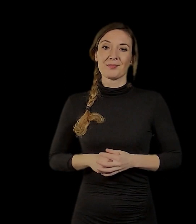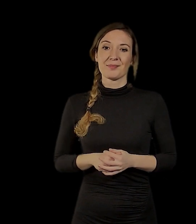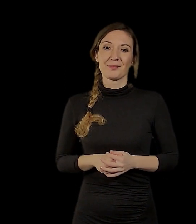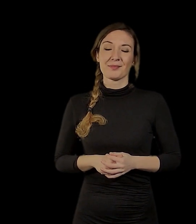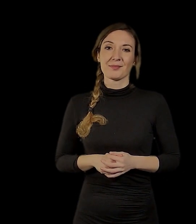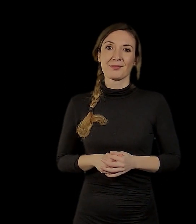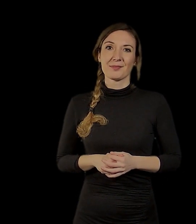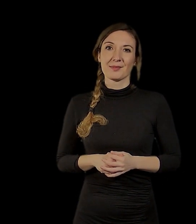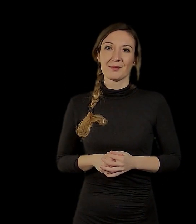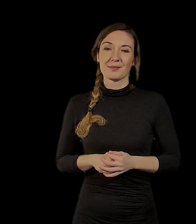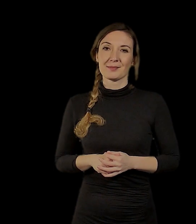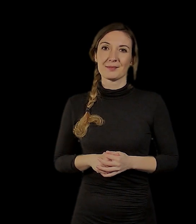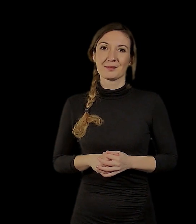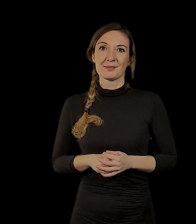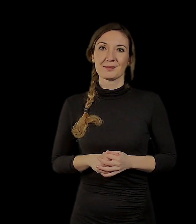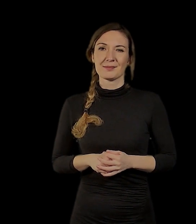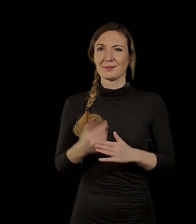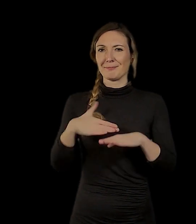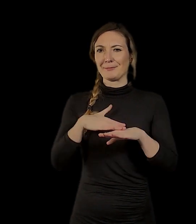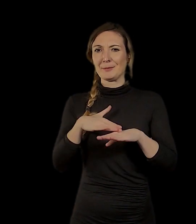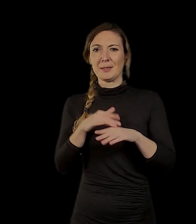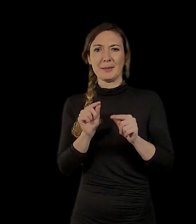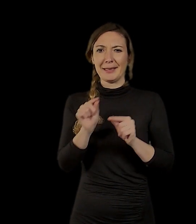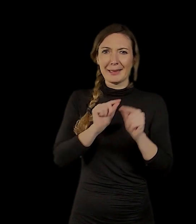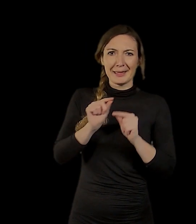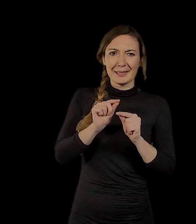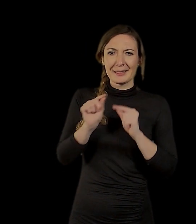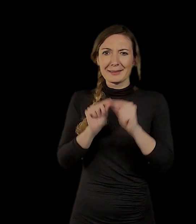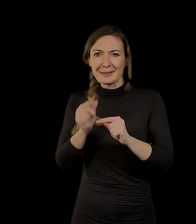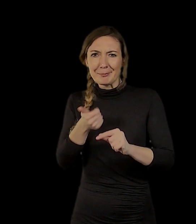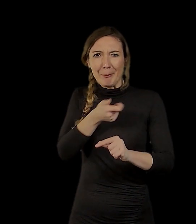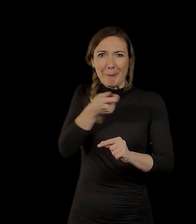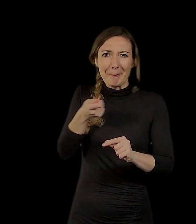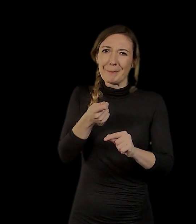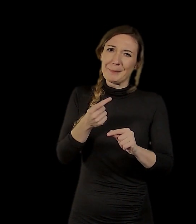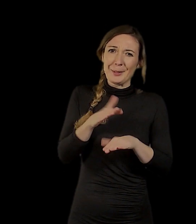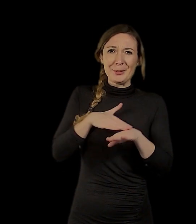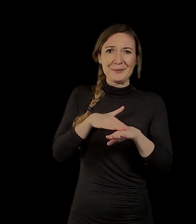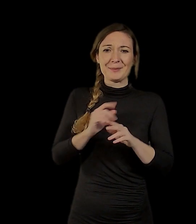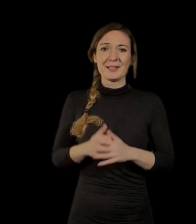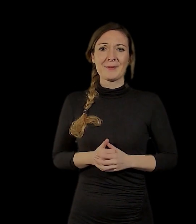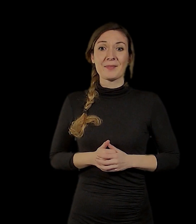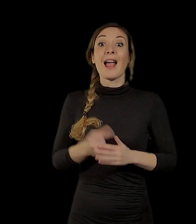At the same time, a linear park, which is the most urban here. From the place around the chimney,